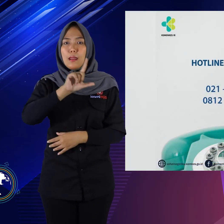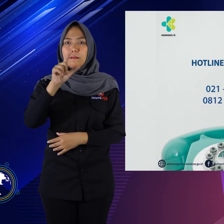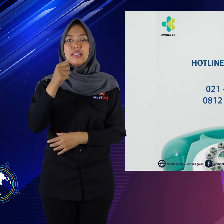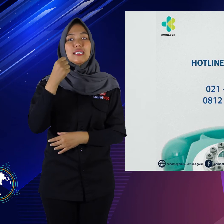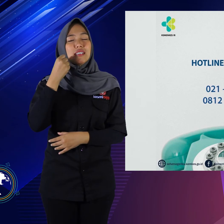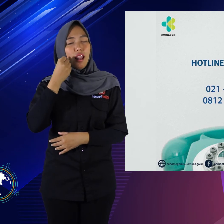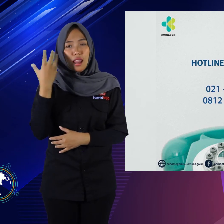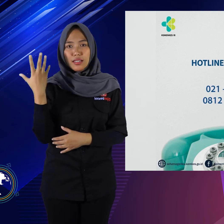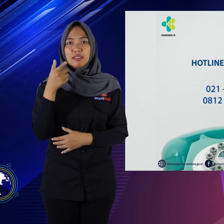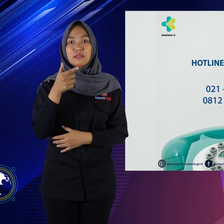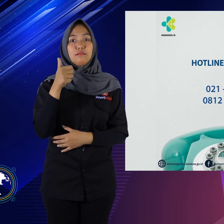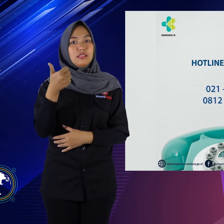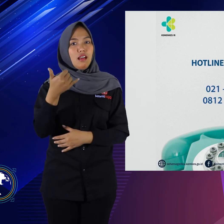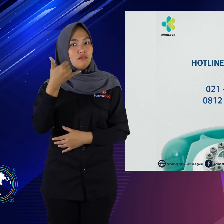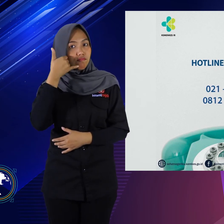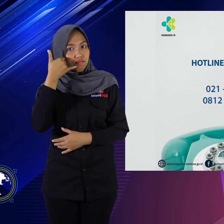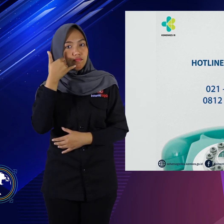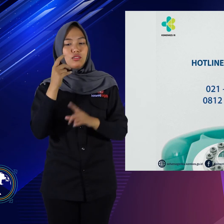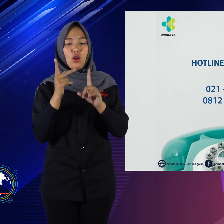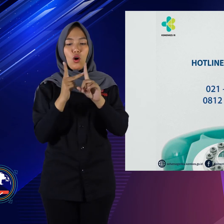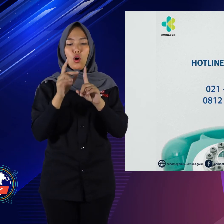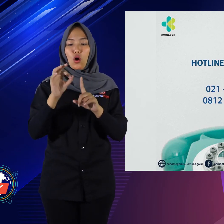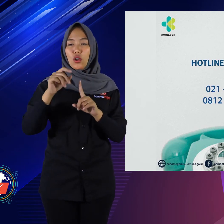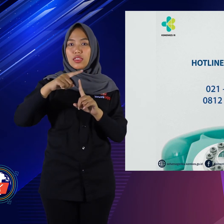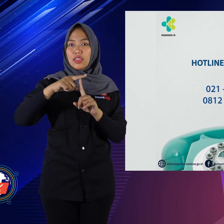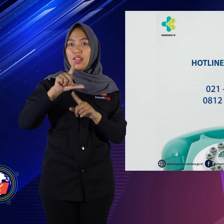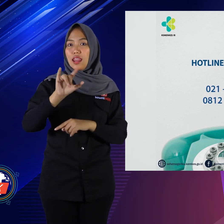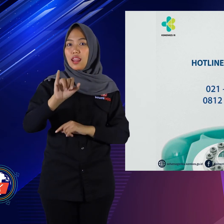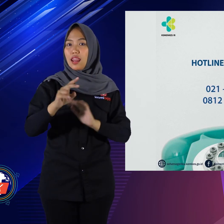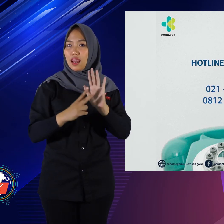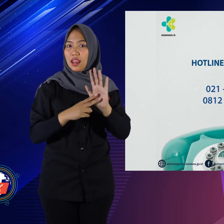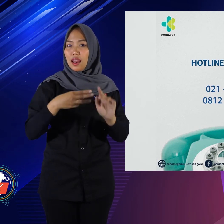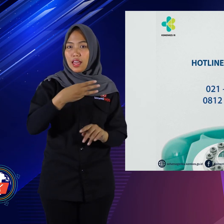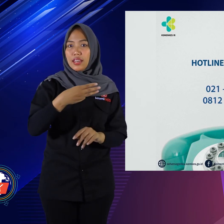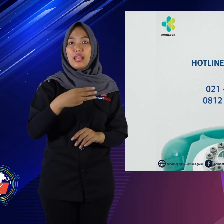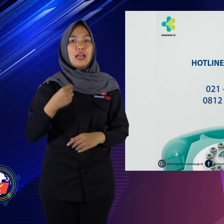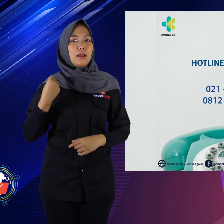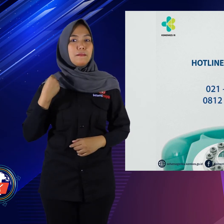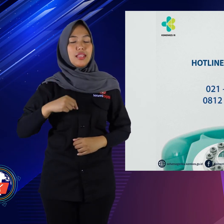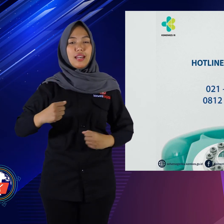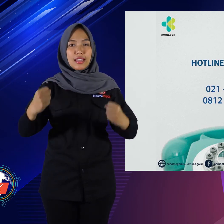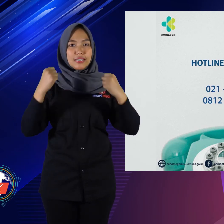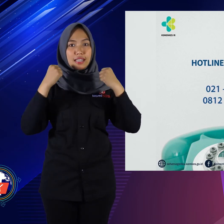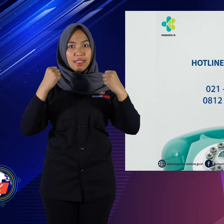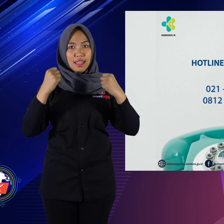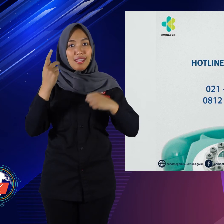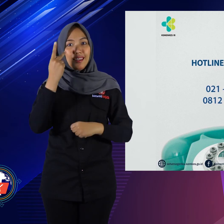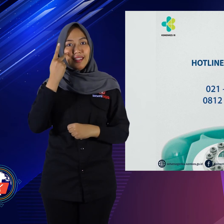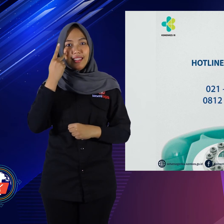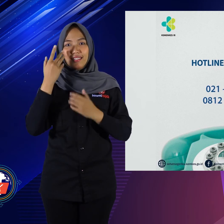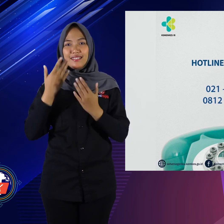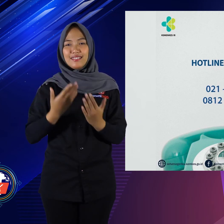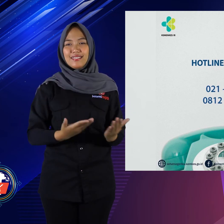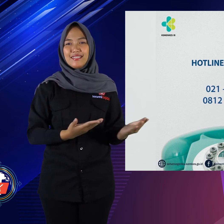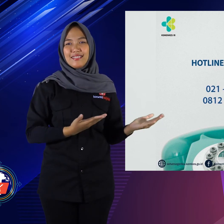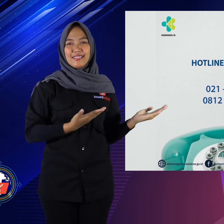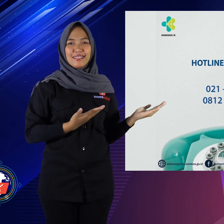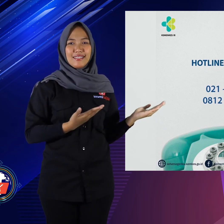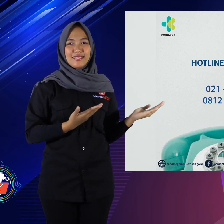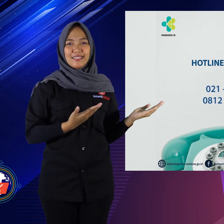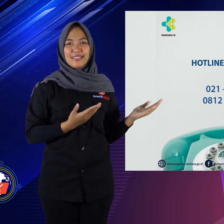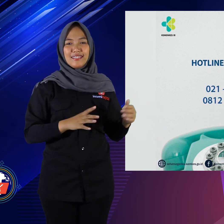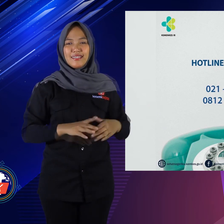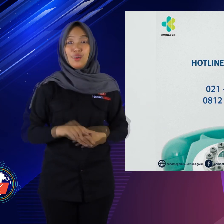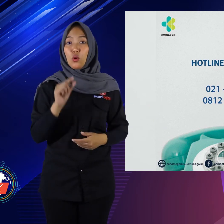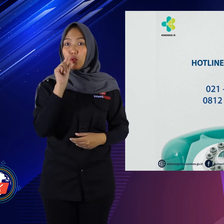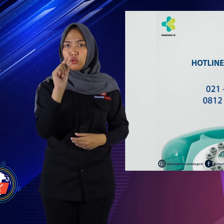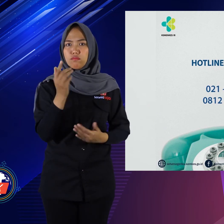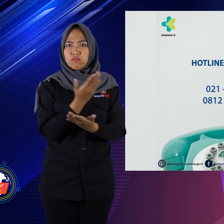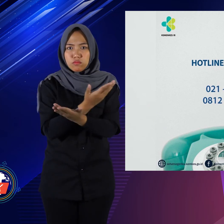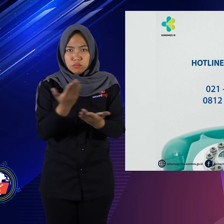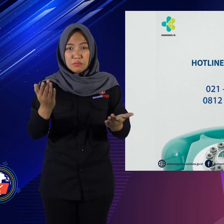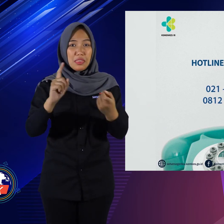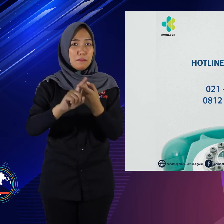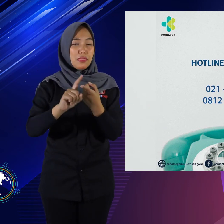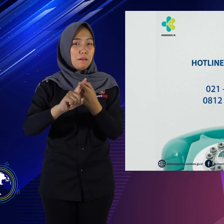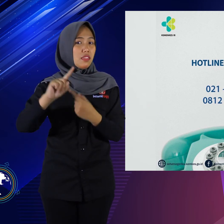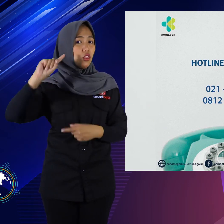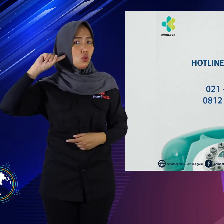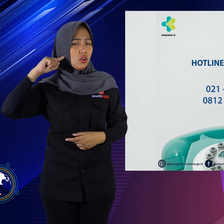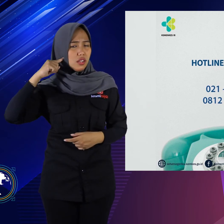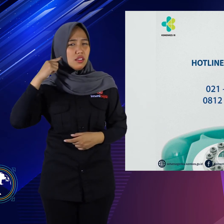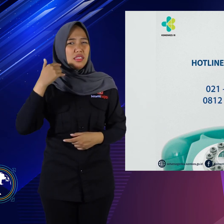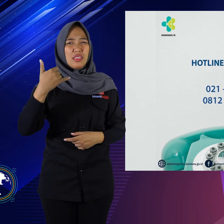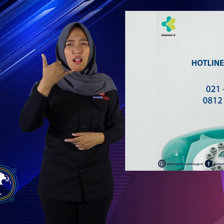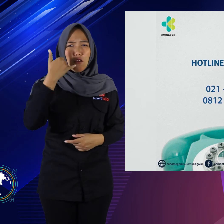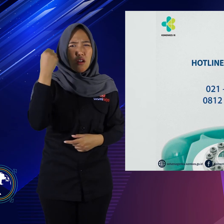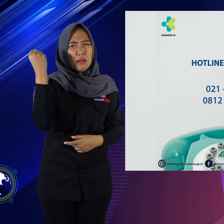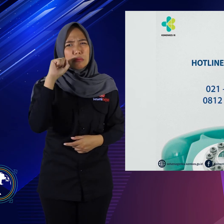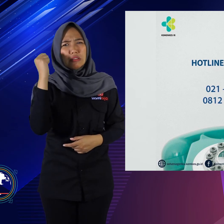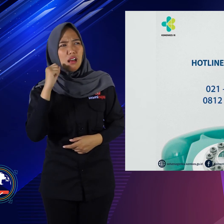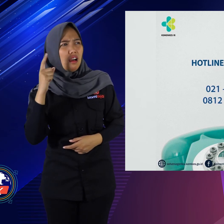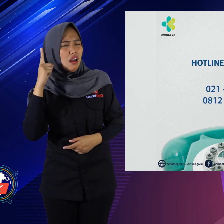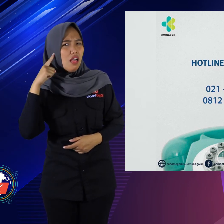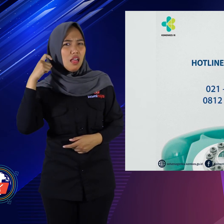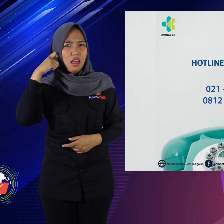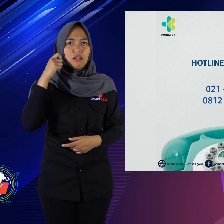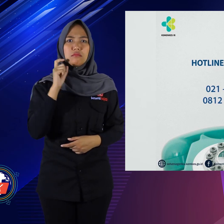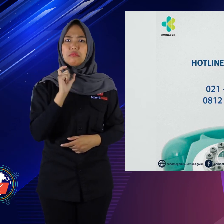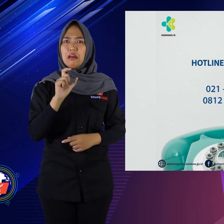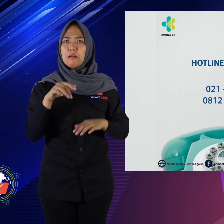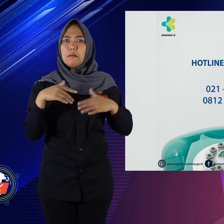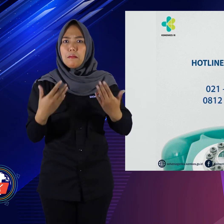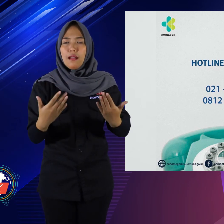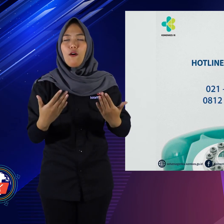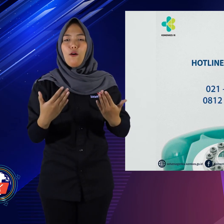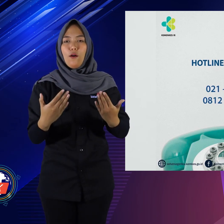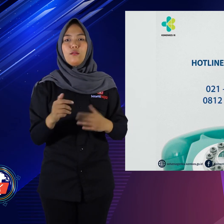you can call the Indonesian Ministry of Health hotline number in this photo or if you're a Deaf friend and can't make a call,